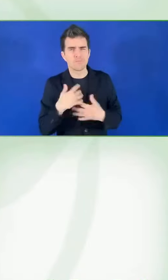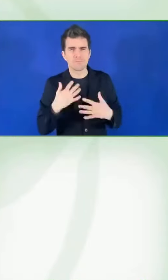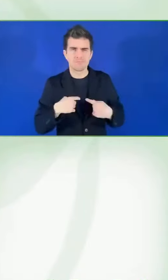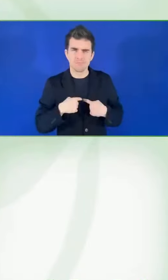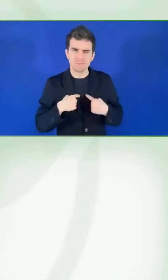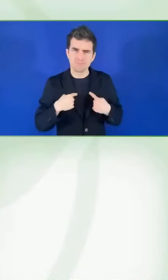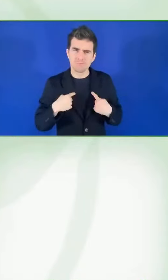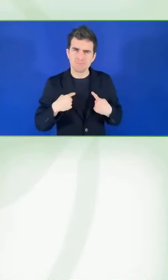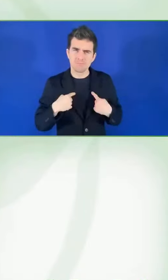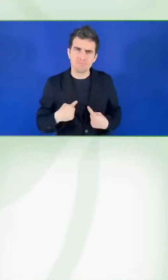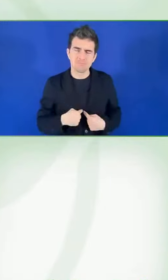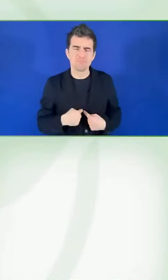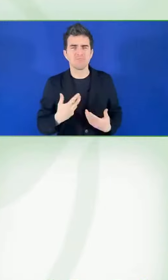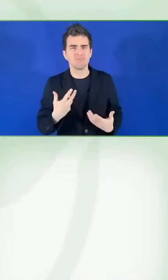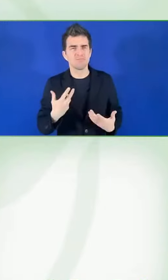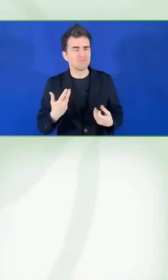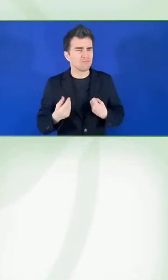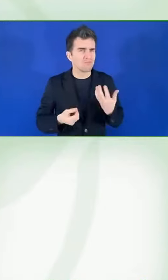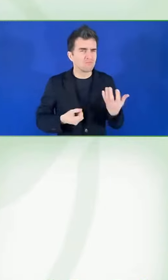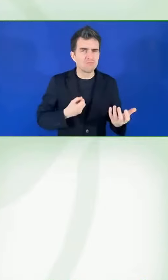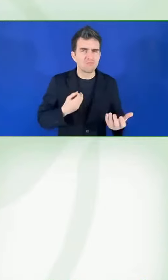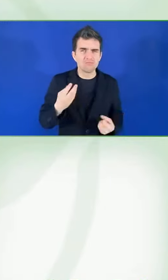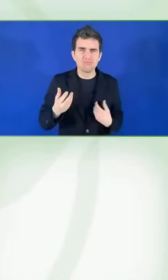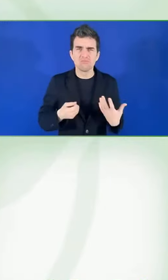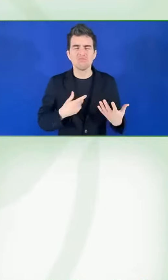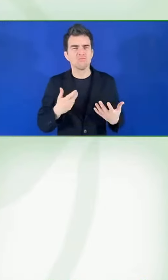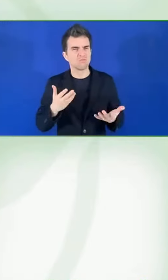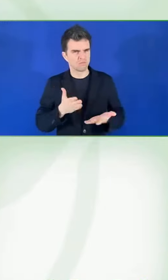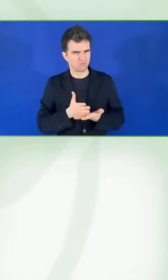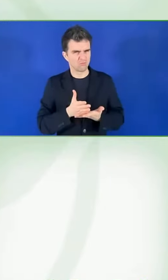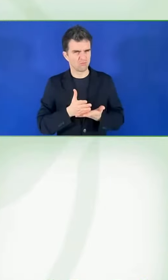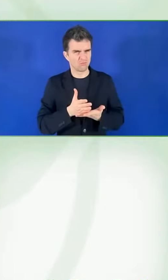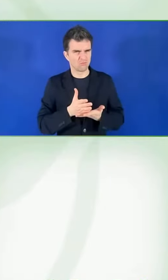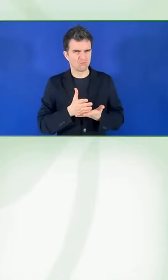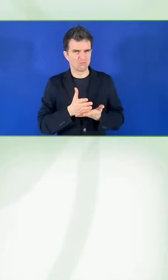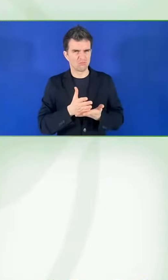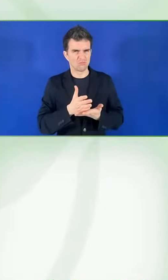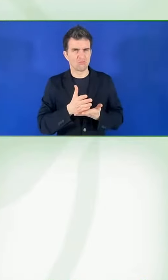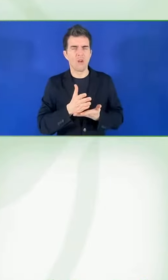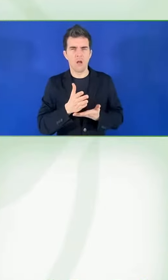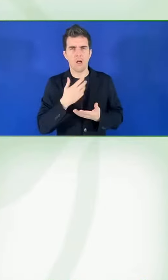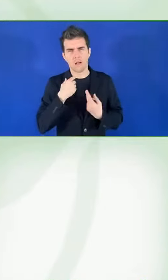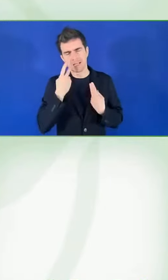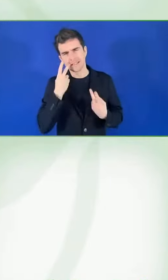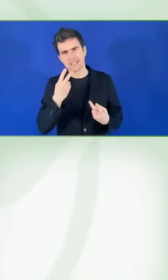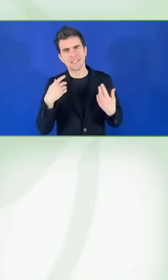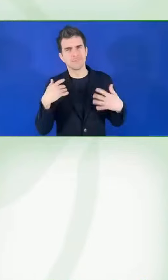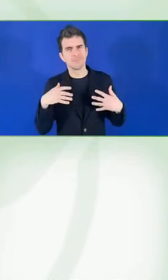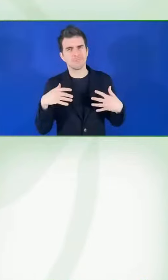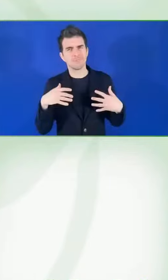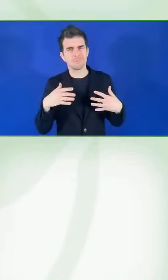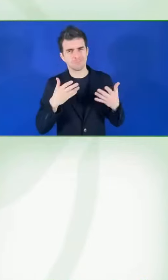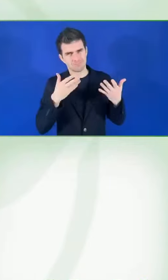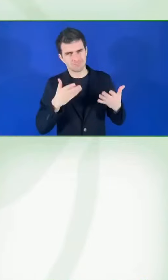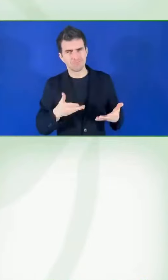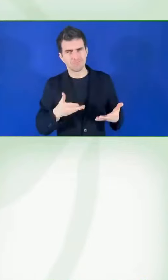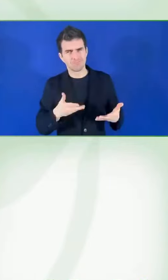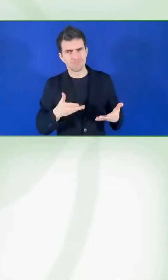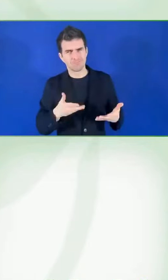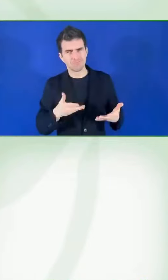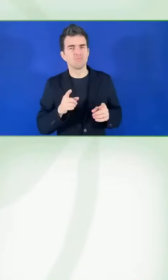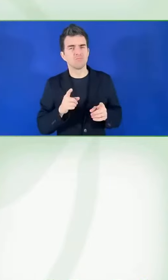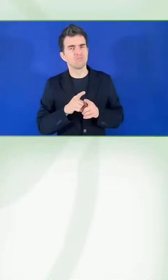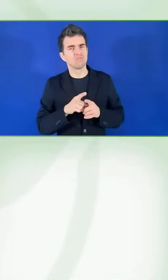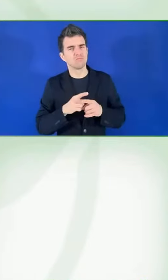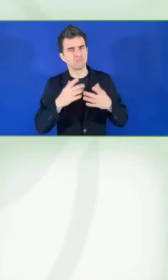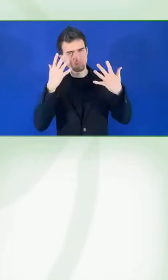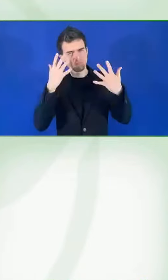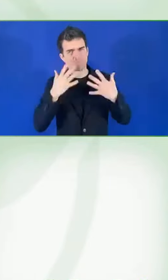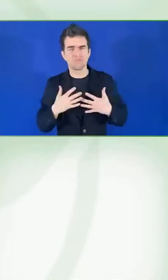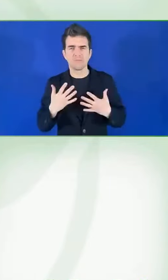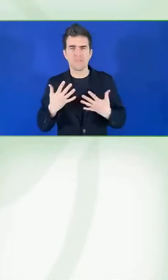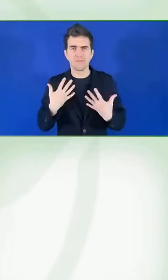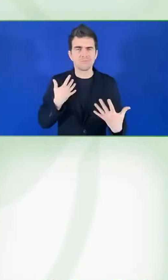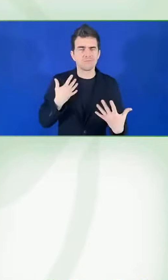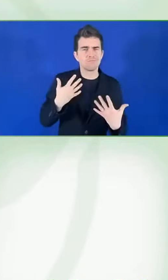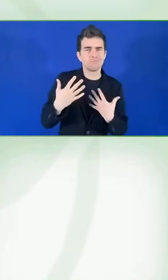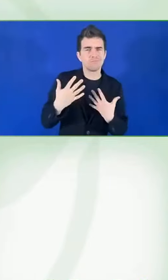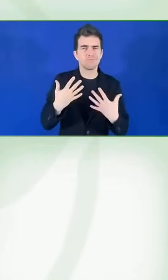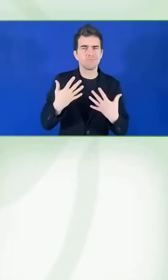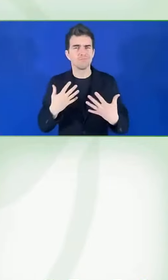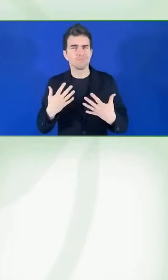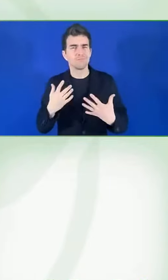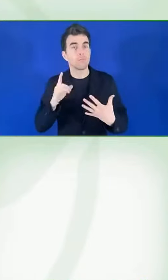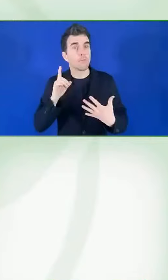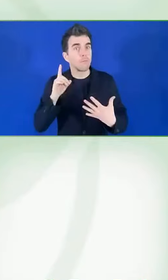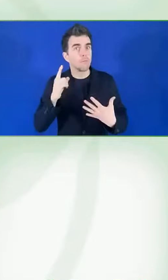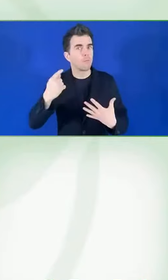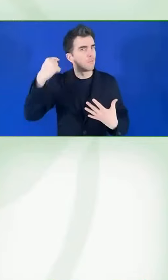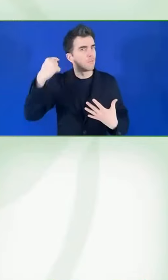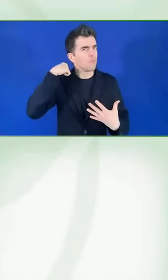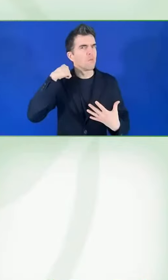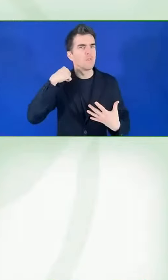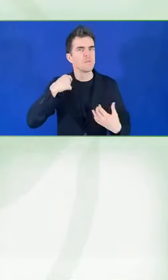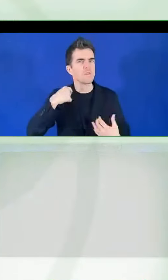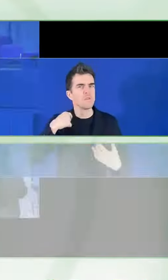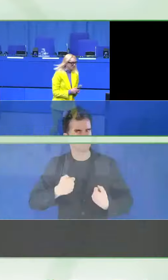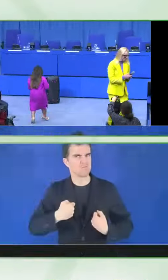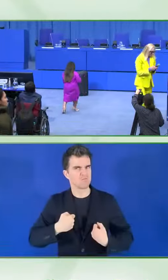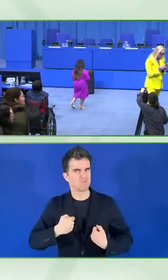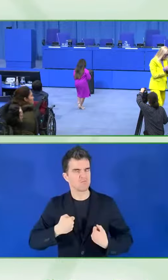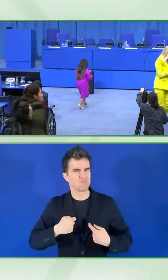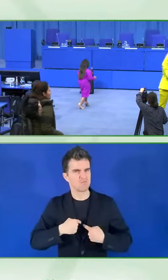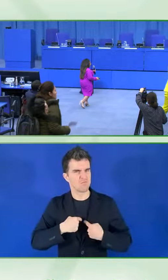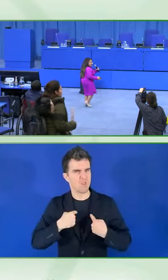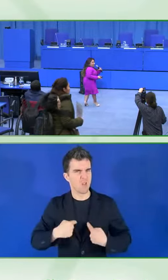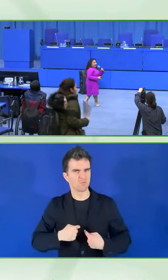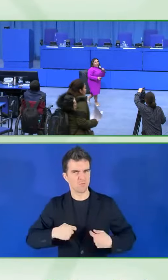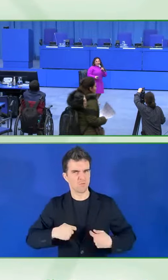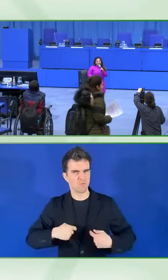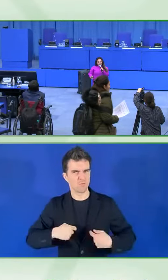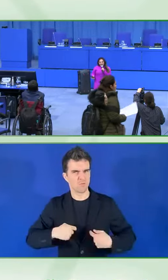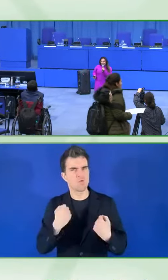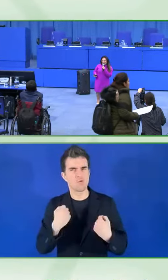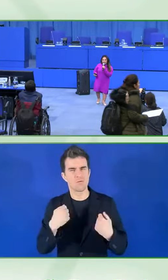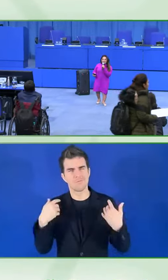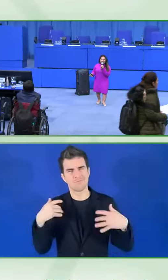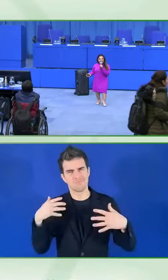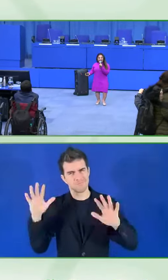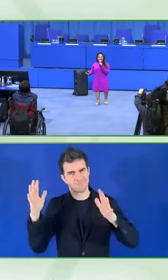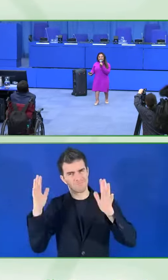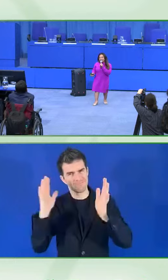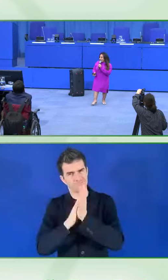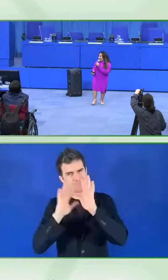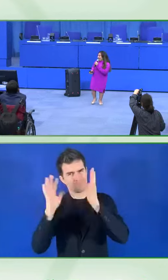and I was thinking I was working hard and then I saw you.